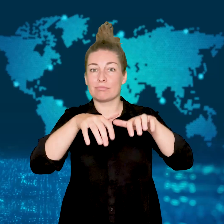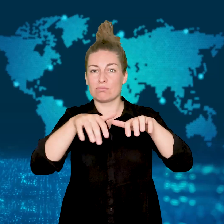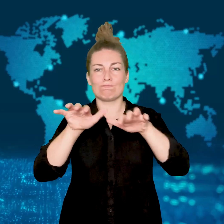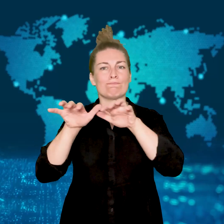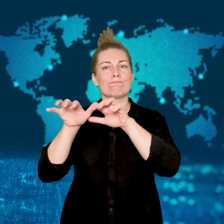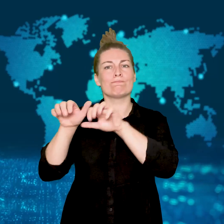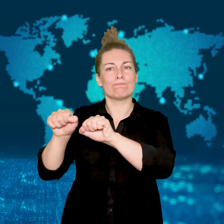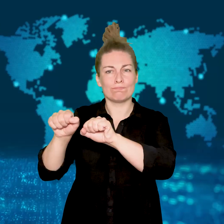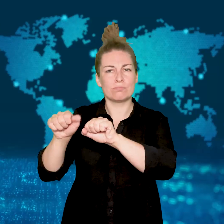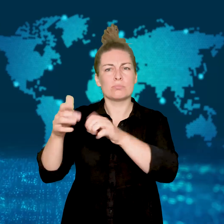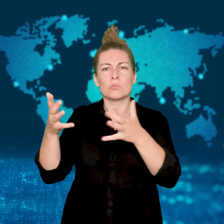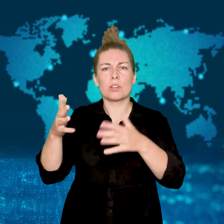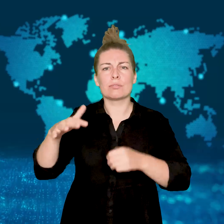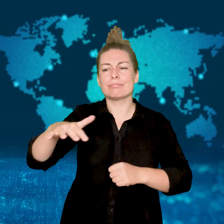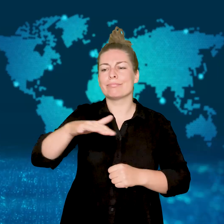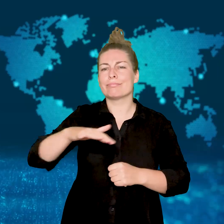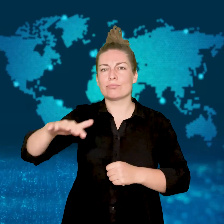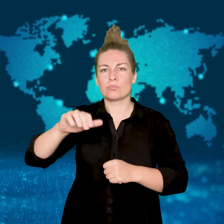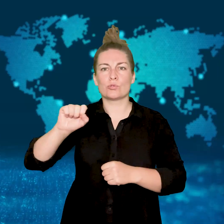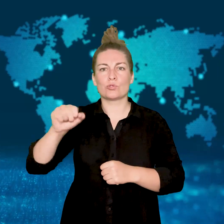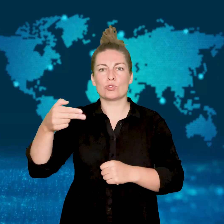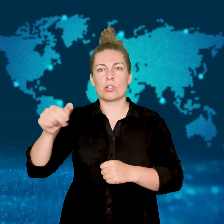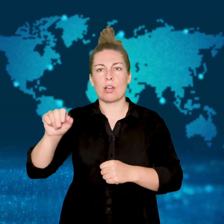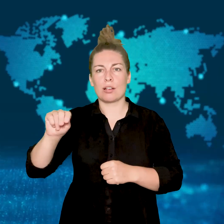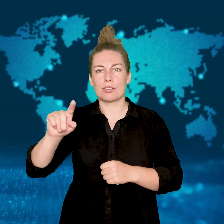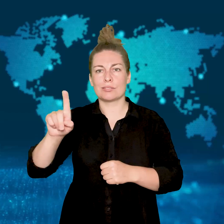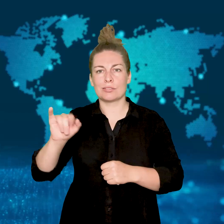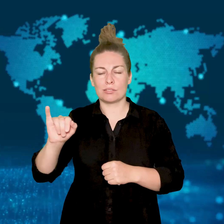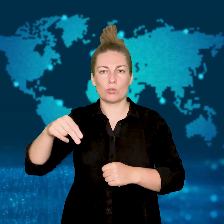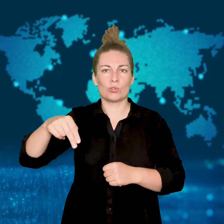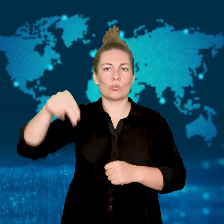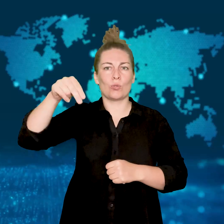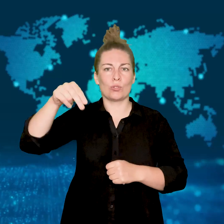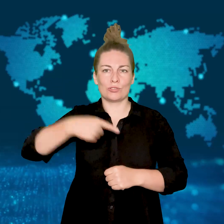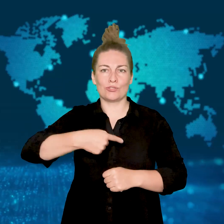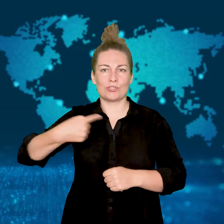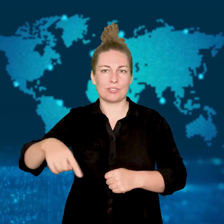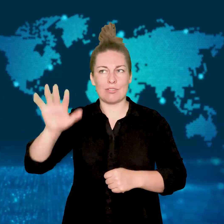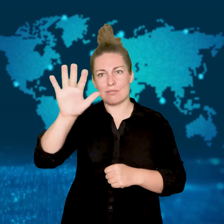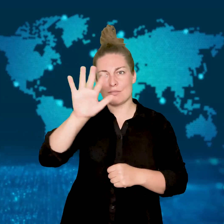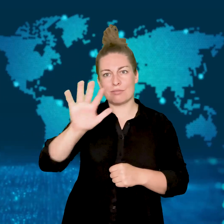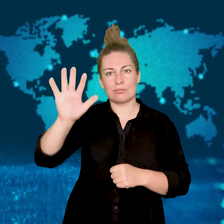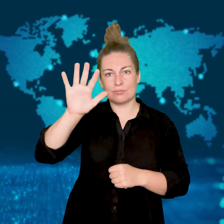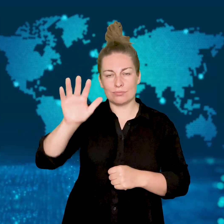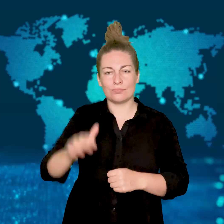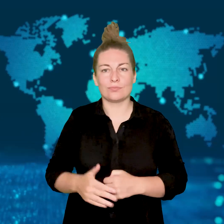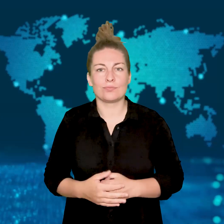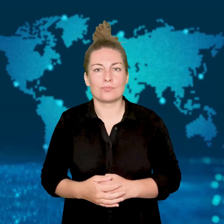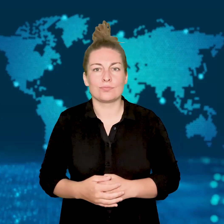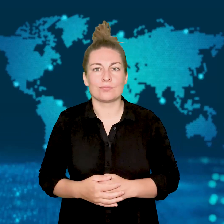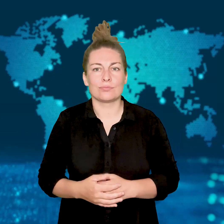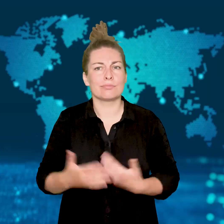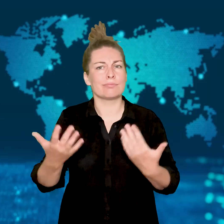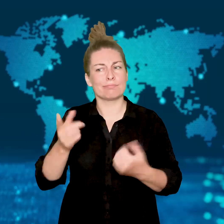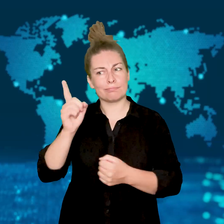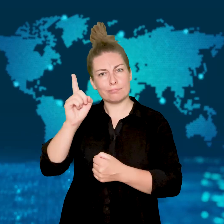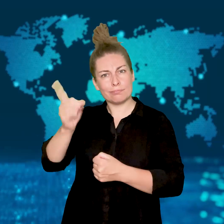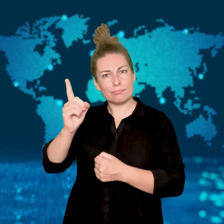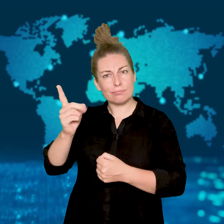The pair have been arrested and detained in Shanxi province,